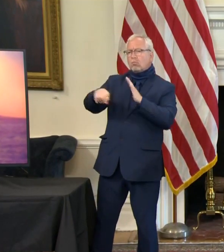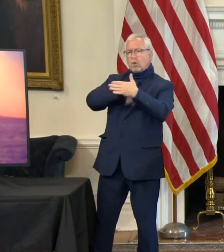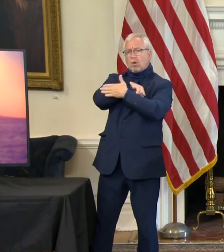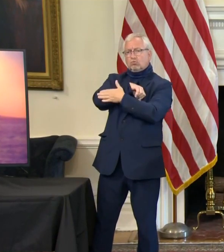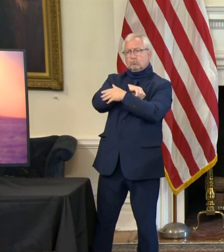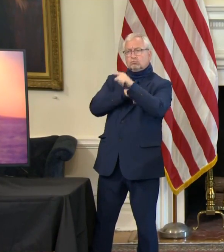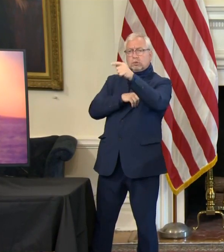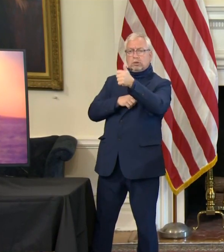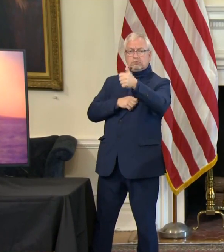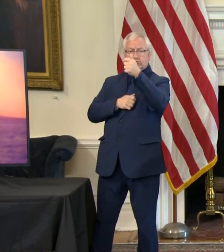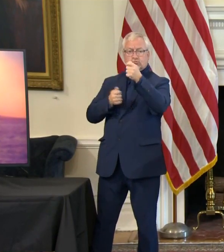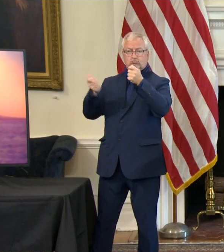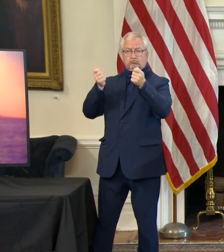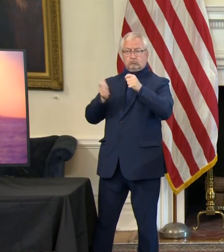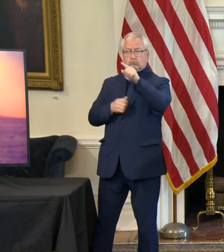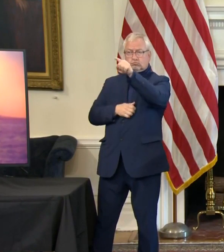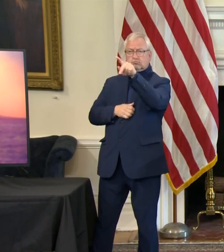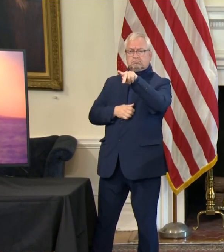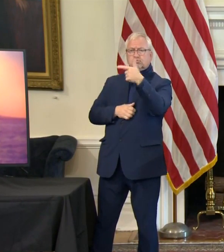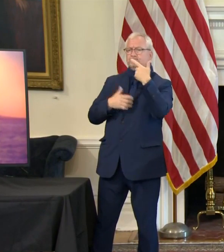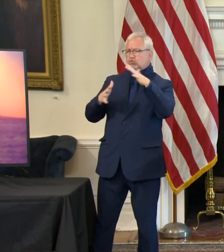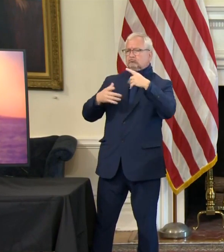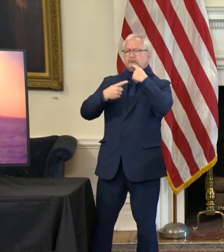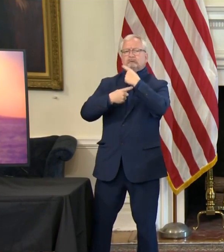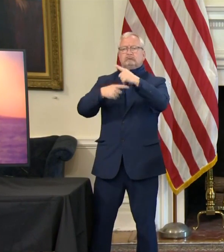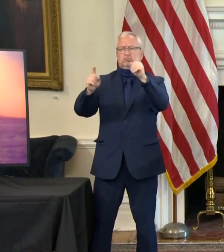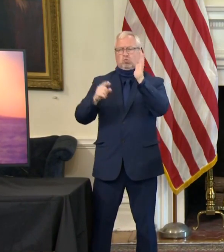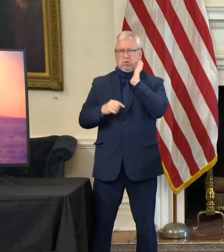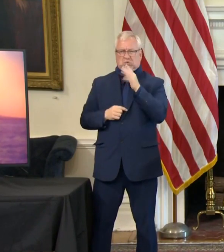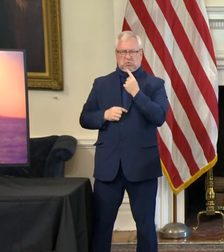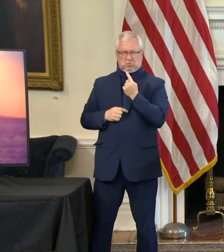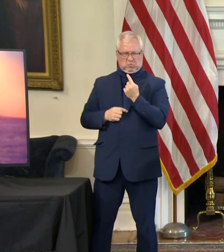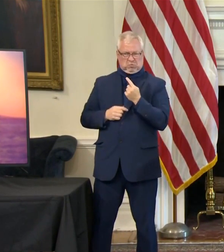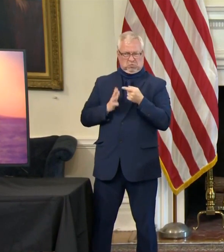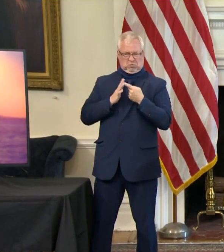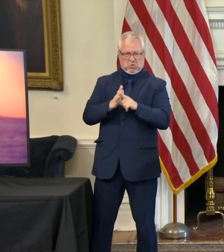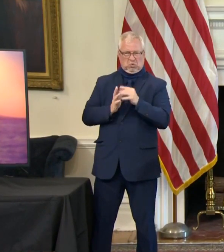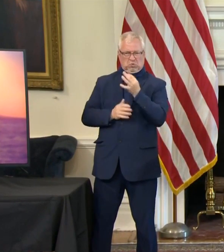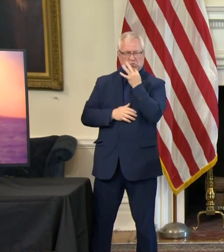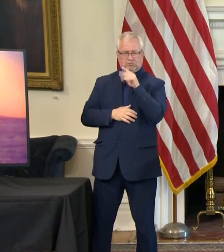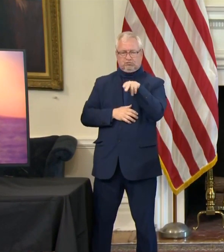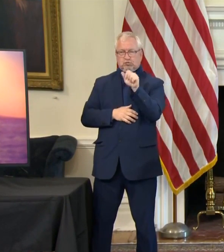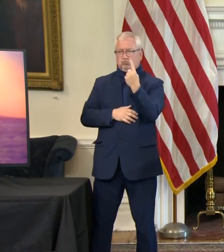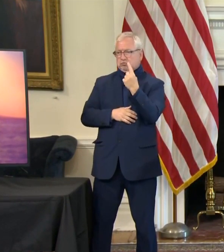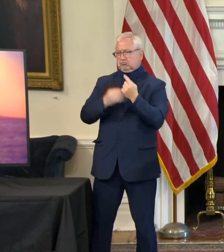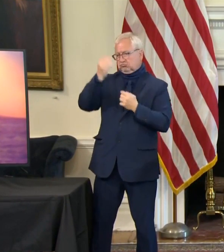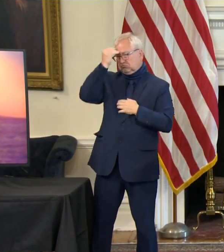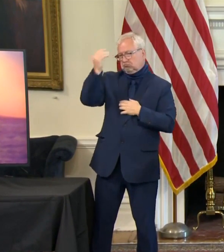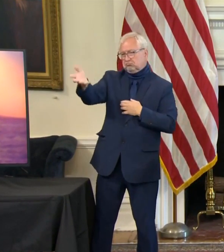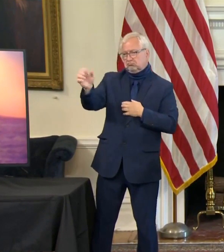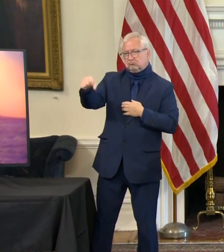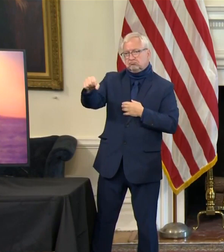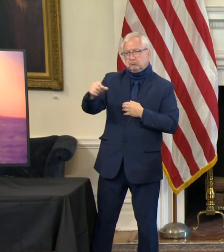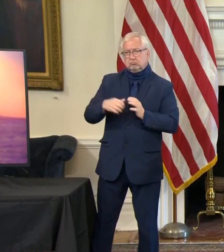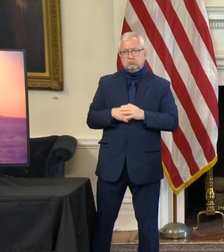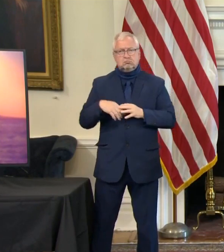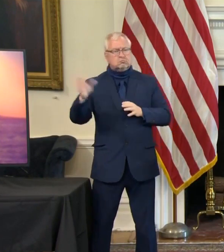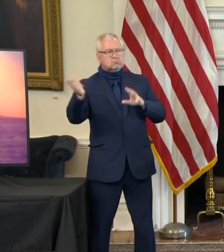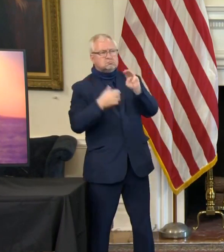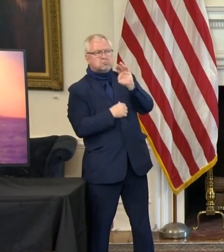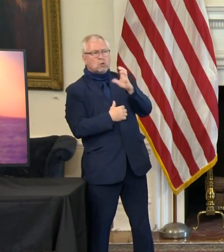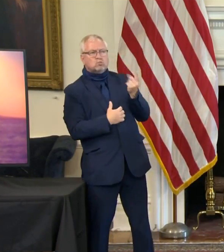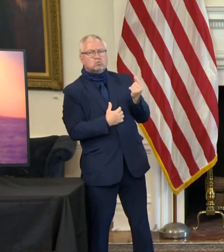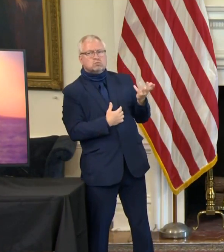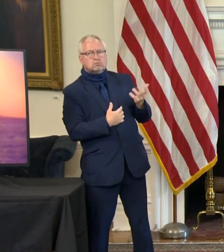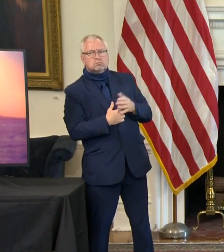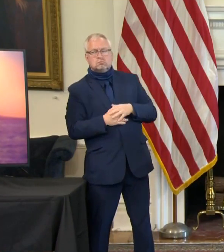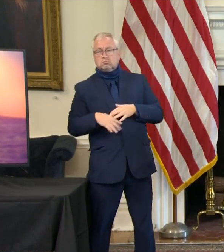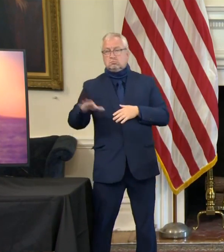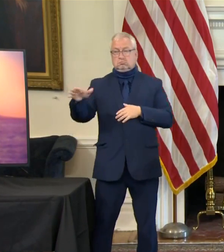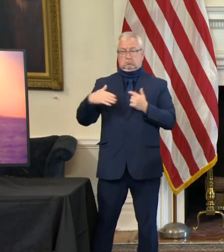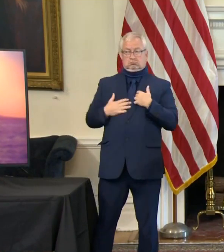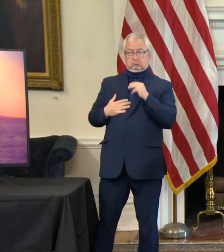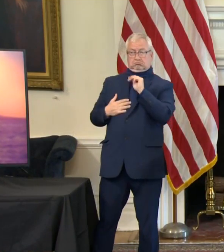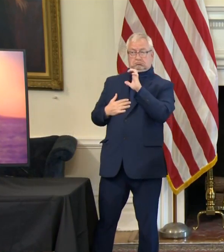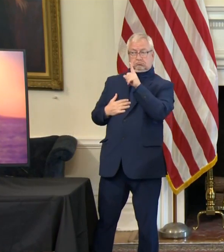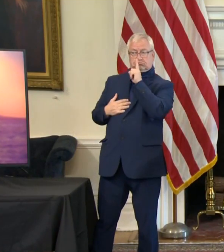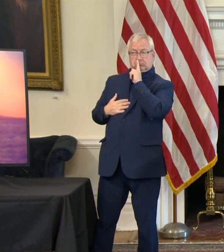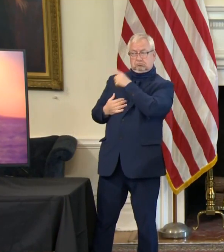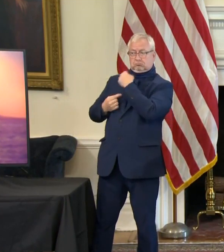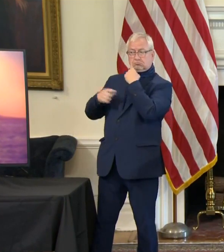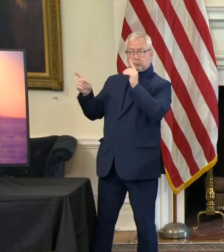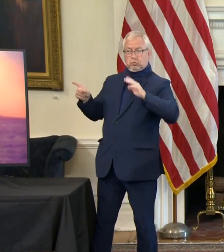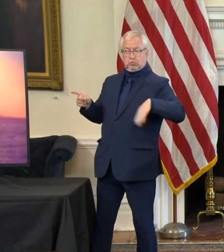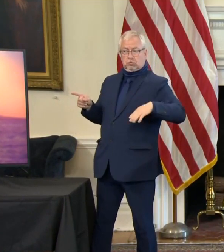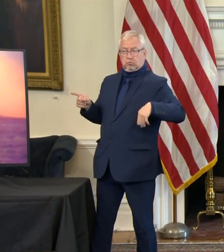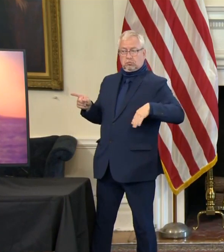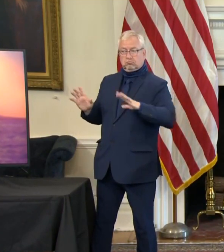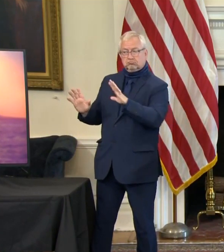THEY ANNOUNCED JUNE 1 THEY WILL MOVE INTO STAGE ONE AND THEY MADE THE DECISION BASED ON THE BEST INFORMATION INTERCOUNTY -- IN HER COUNTY.